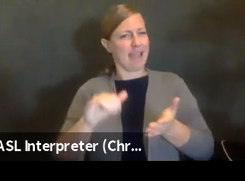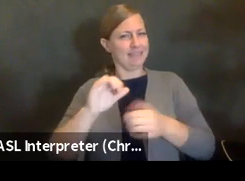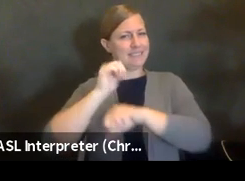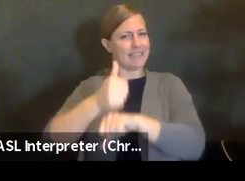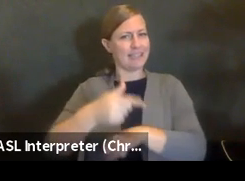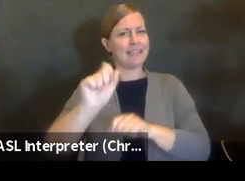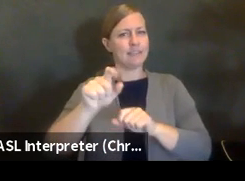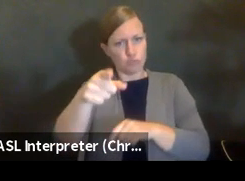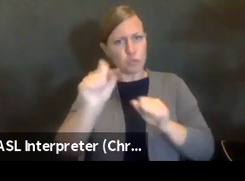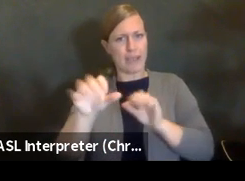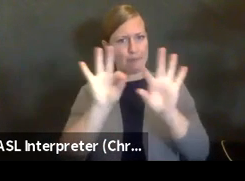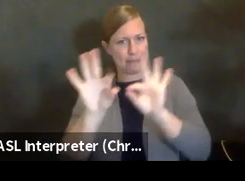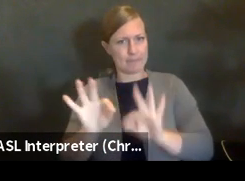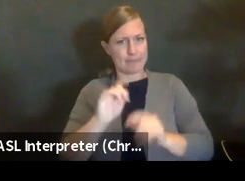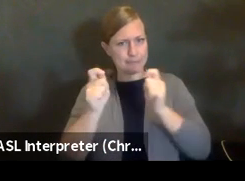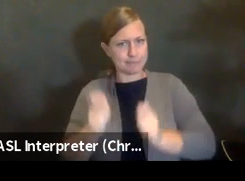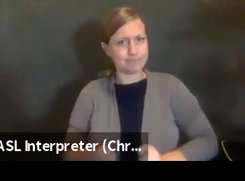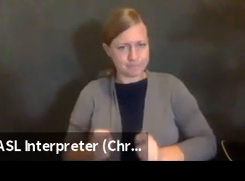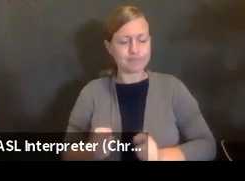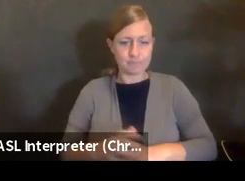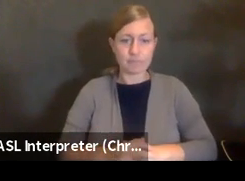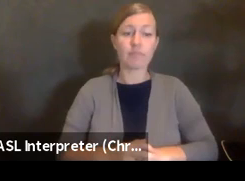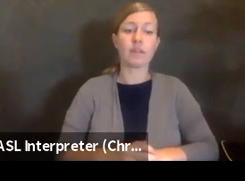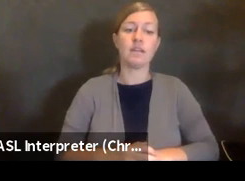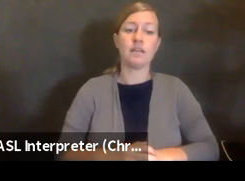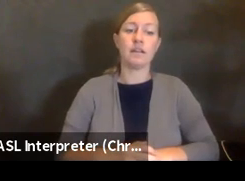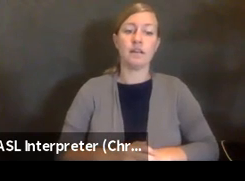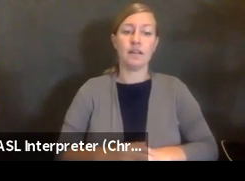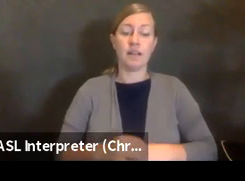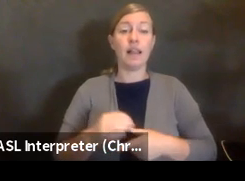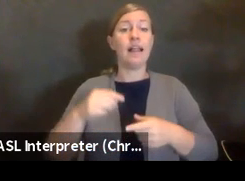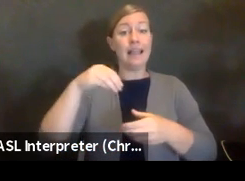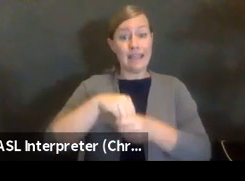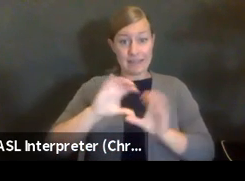Katherine Livick - ESD 112: So within the classroom. There are some more layers of organization that we touched on yesterday.